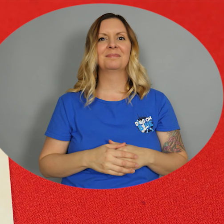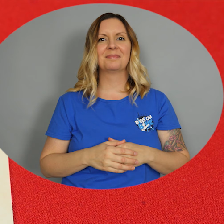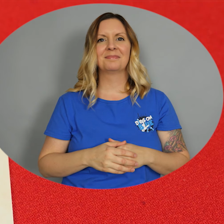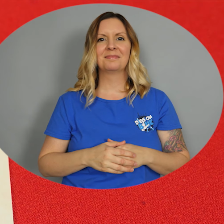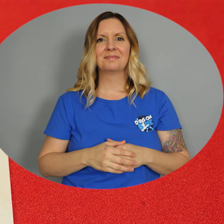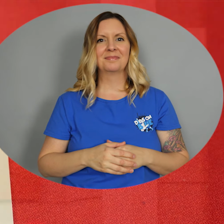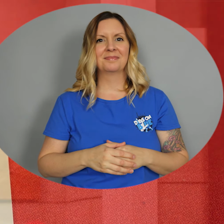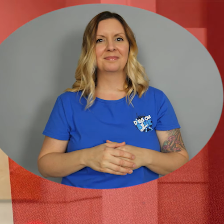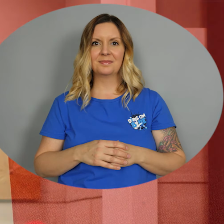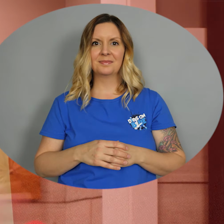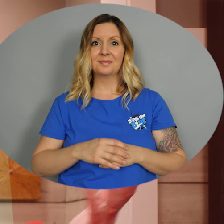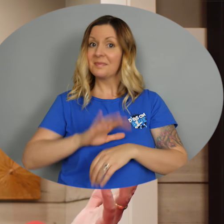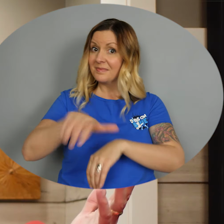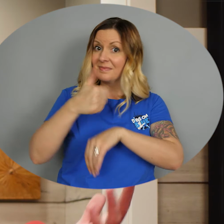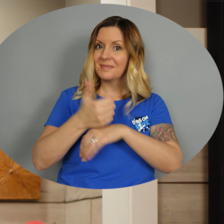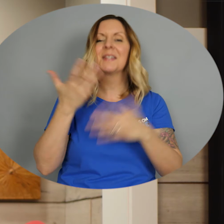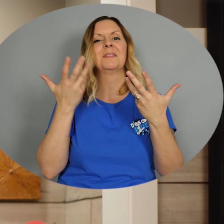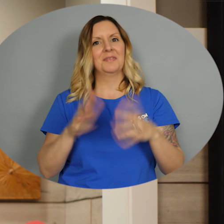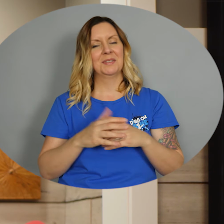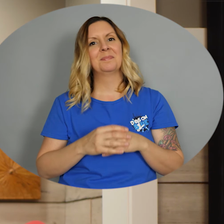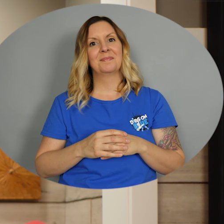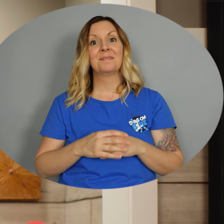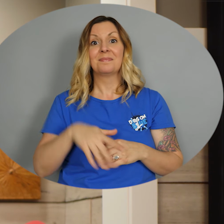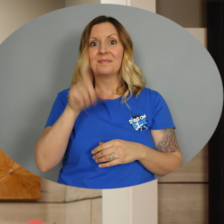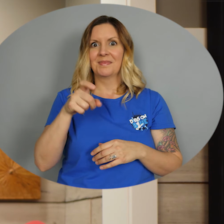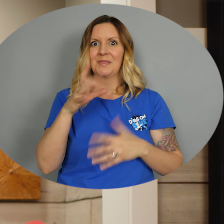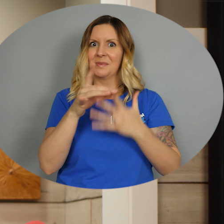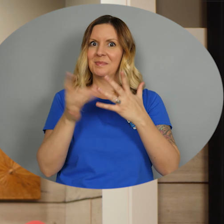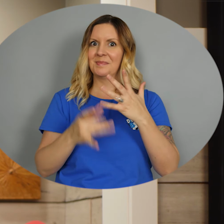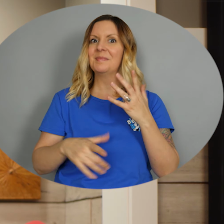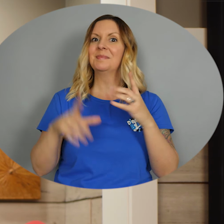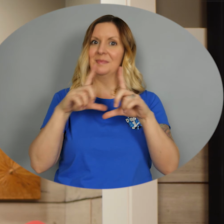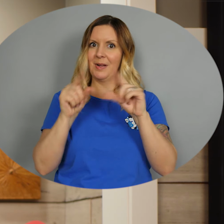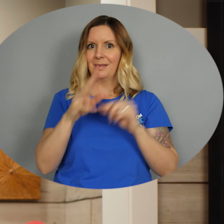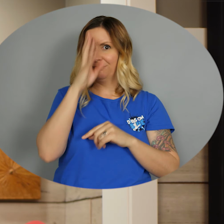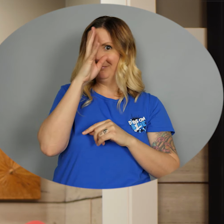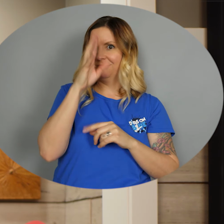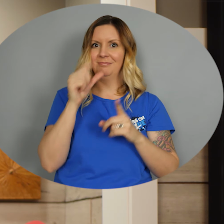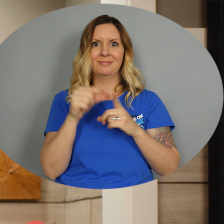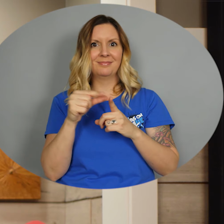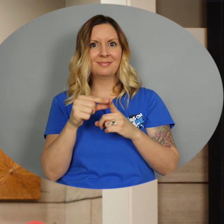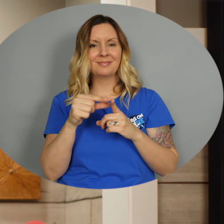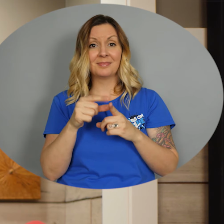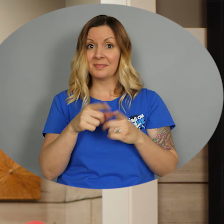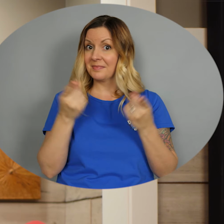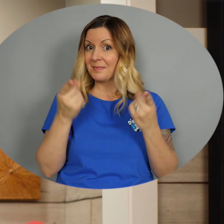of play. And that’s the setup. In Letterpress, players will be choosing cards to build a